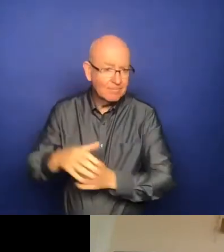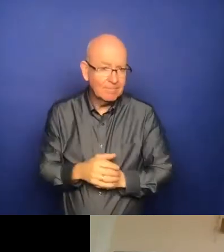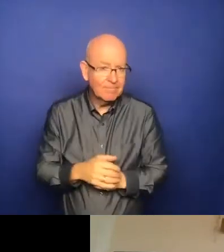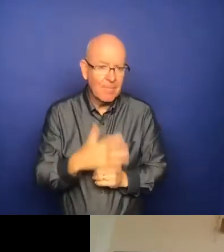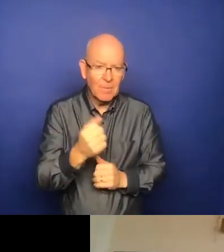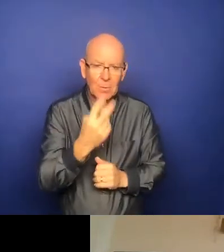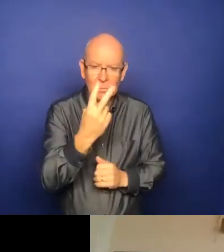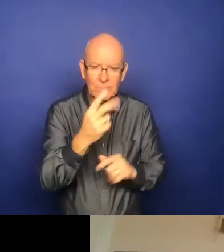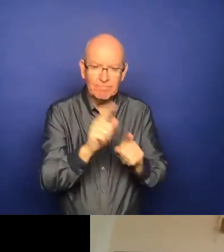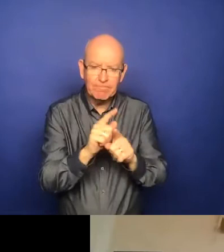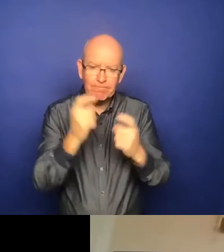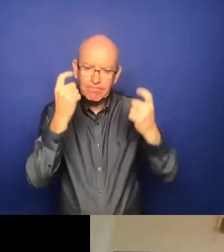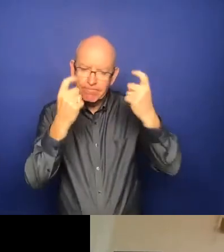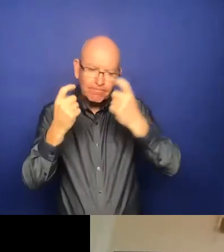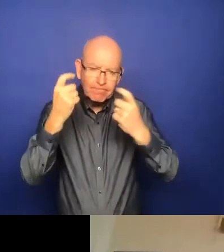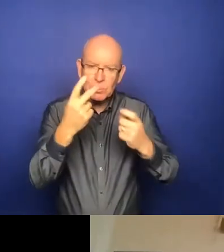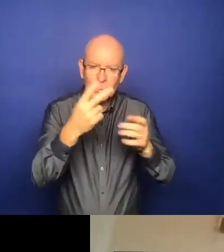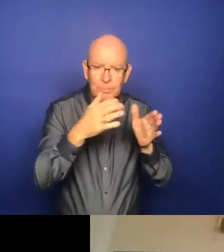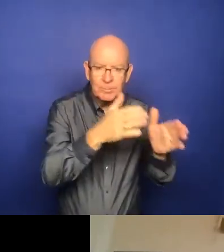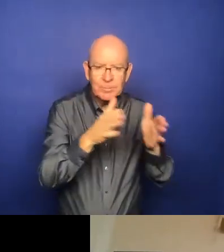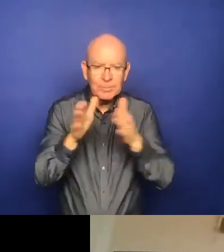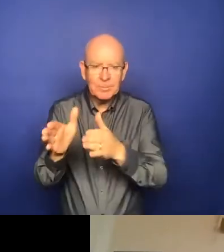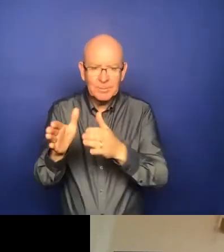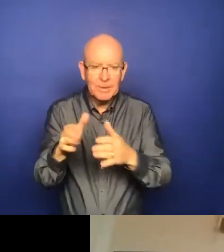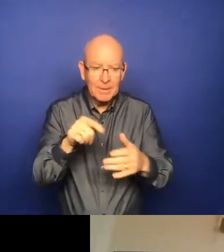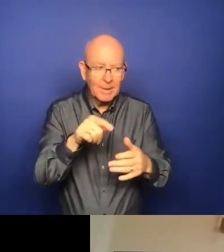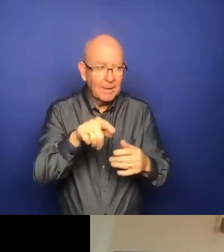they will take it because it's easier to say don't know than actually think